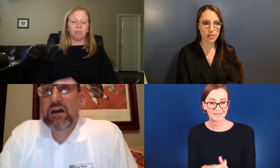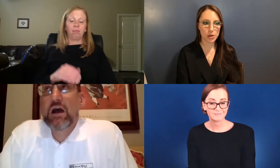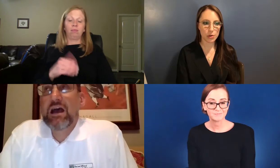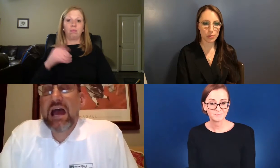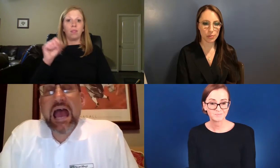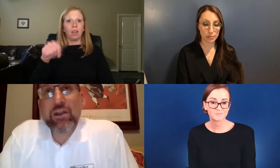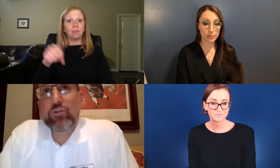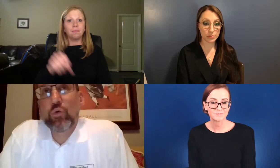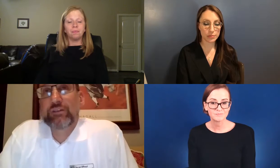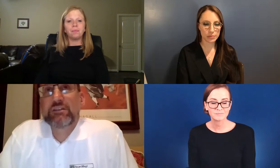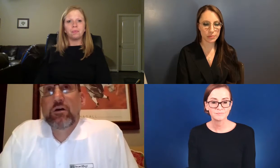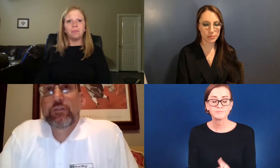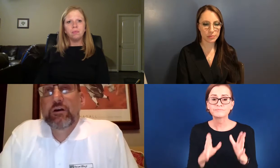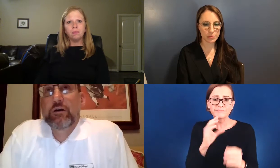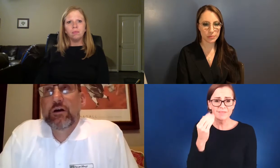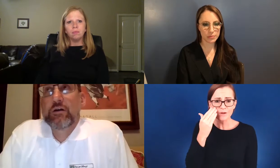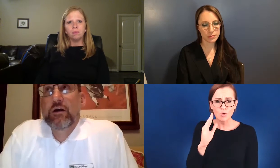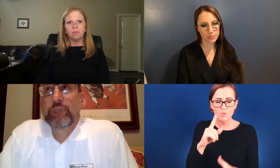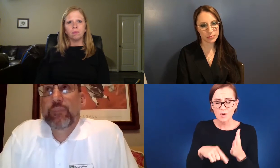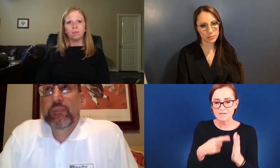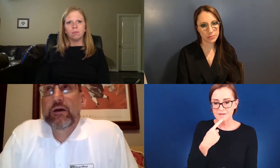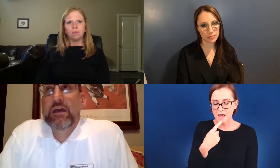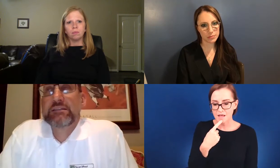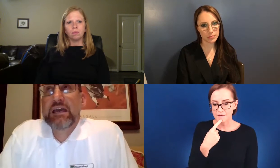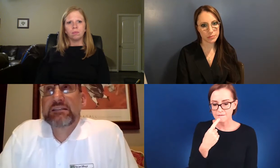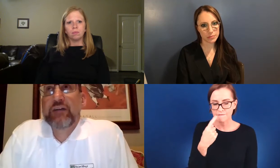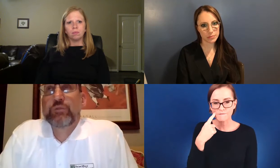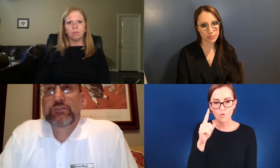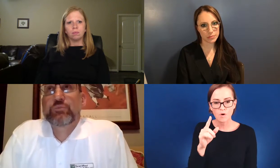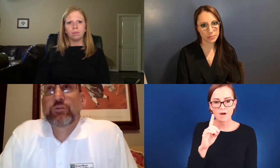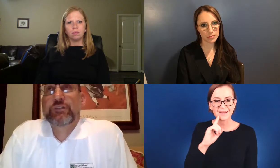Now, I don't know what to tell a deaf business person,